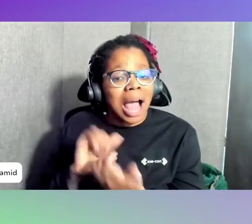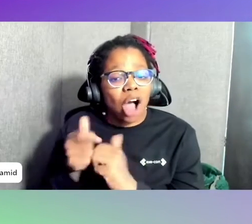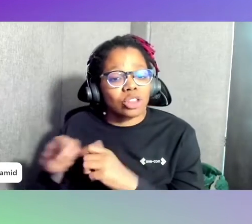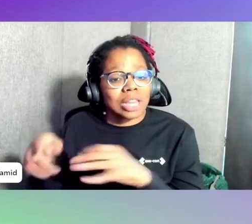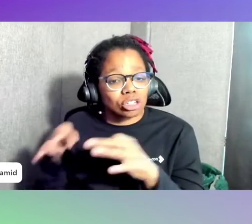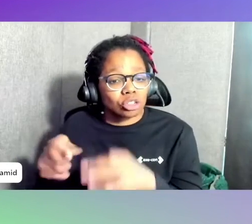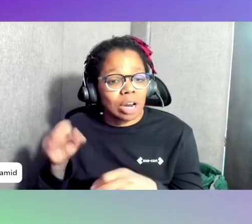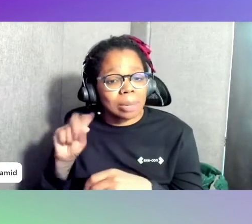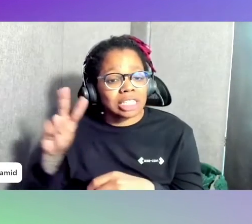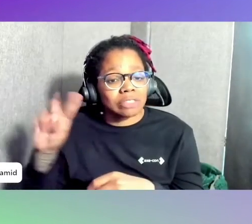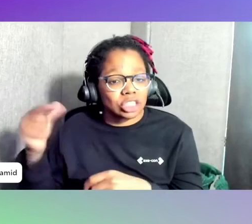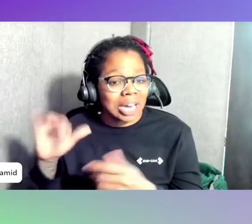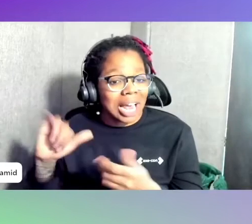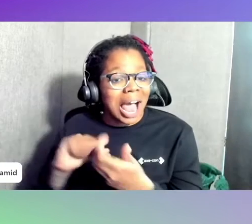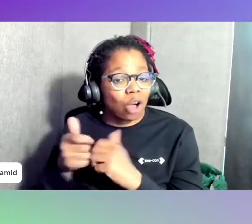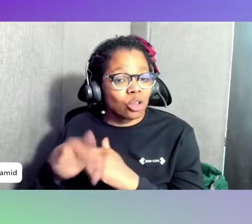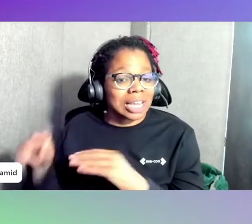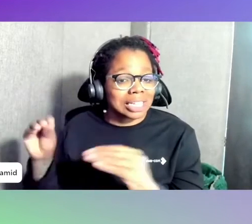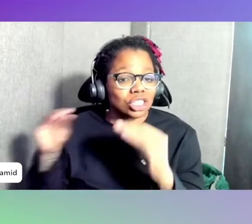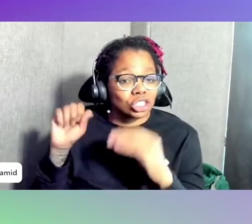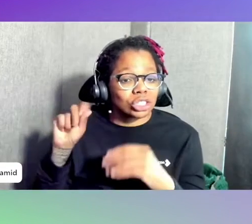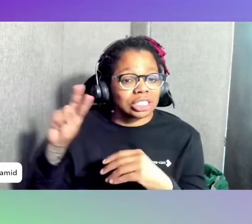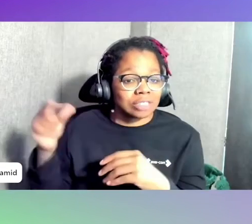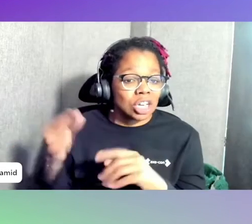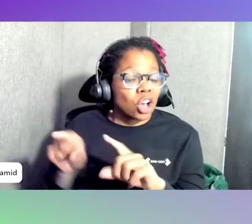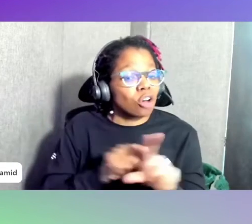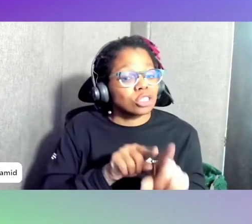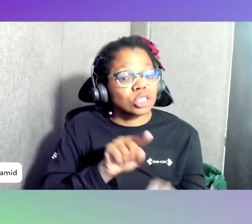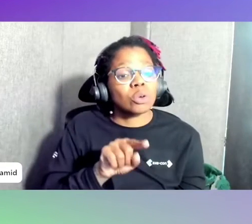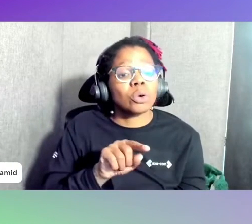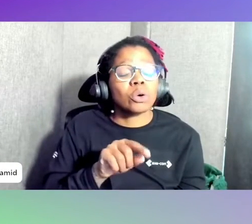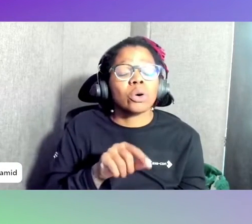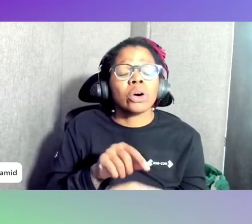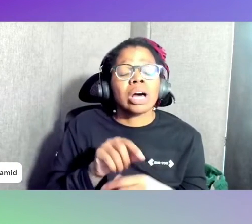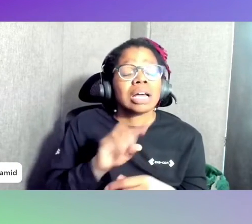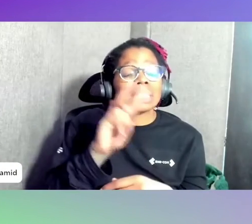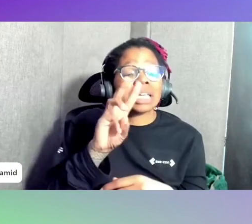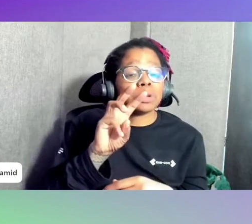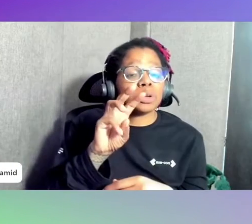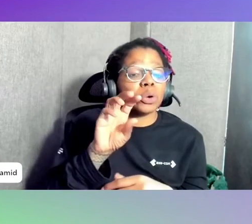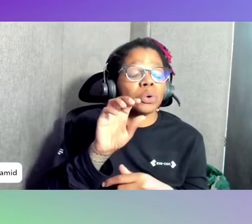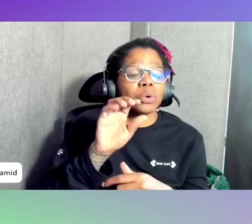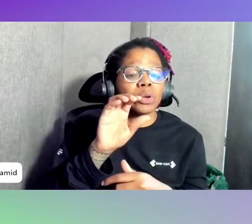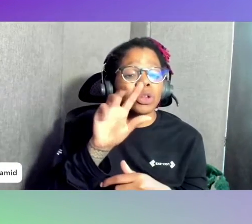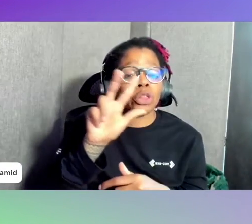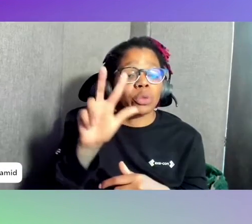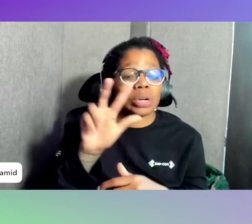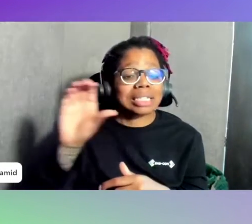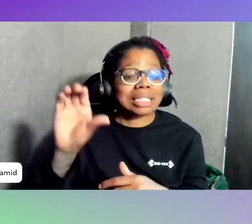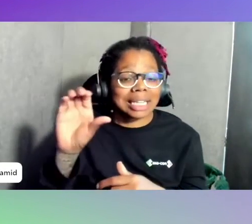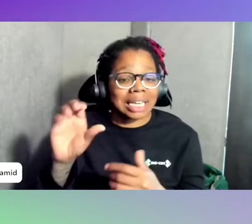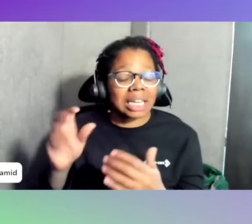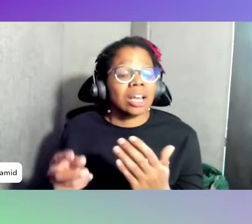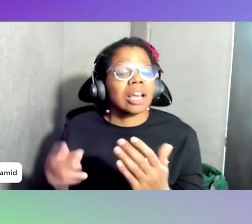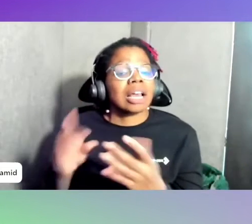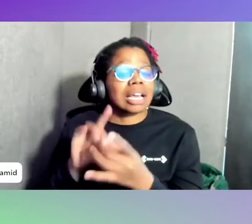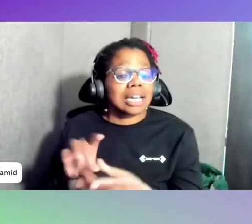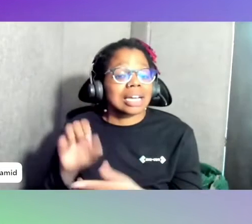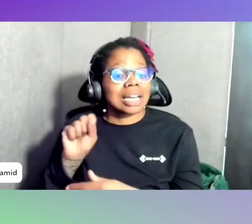to understand, and going through the MDM documents of how they described SVG and how they teach SVG, and even